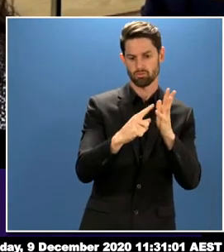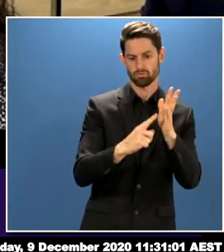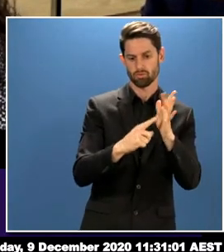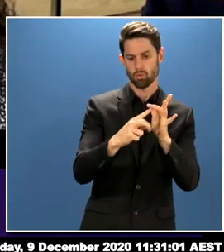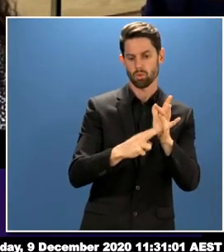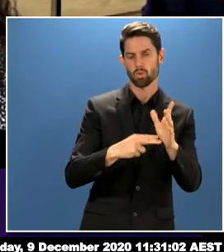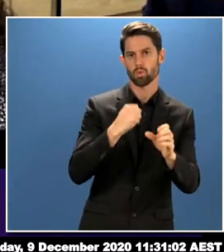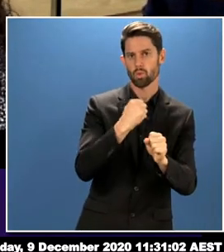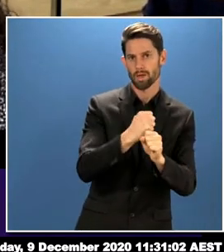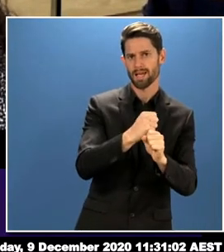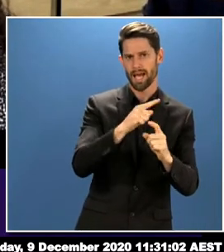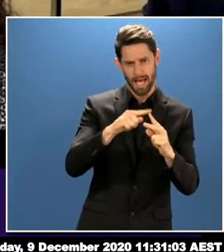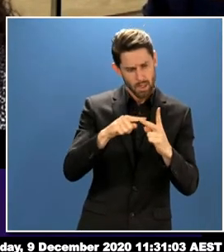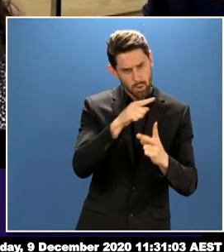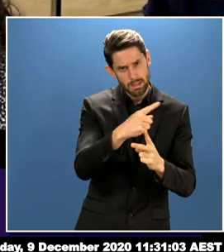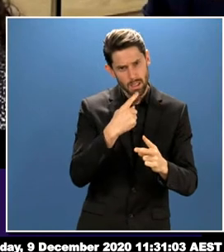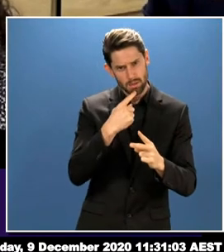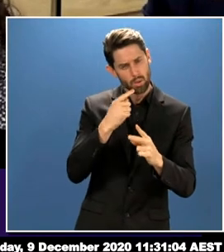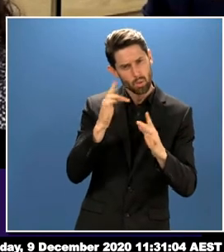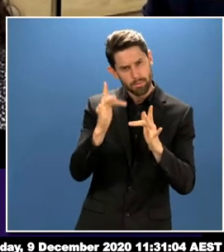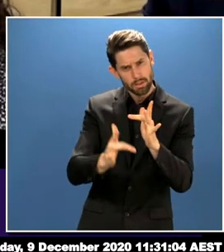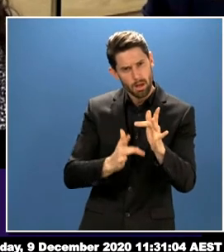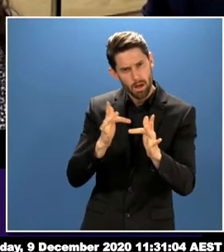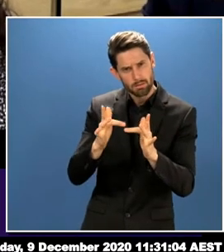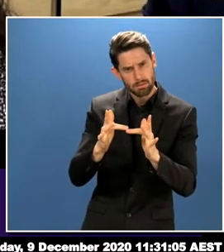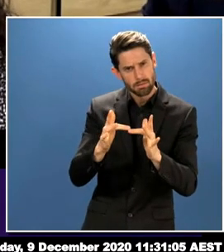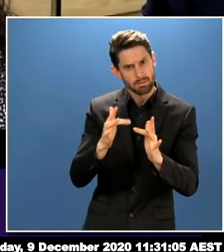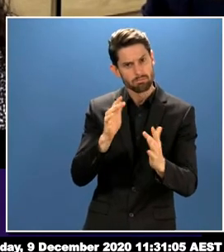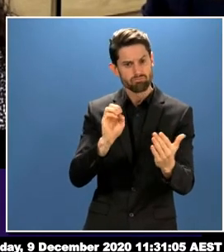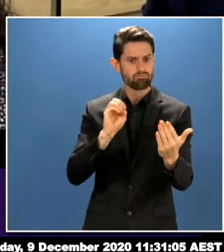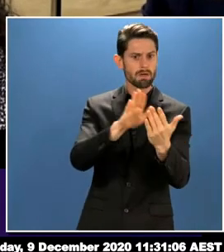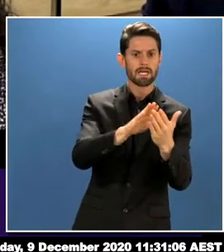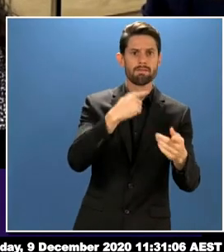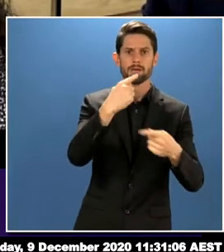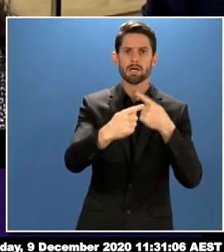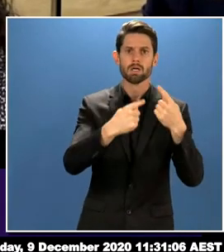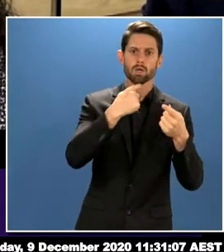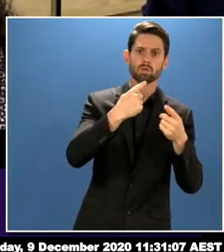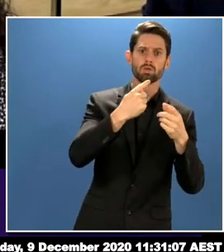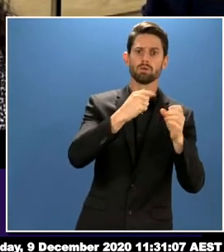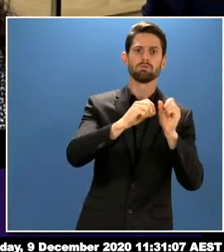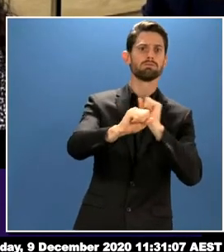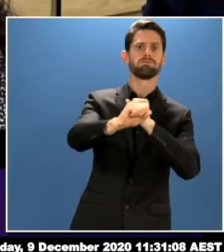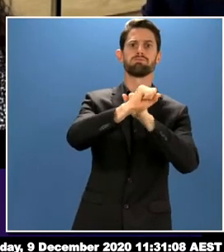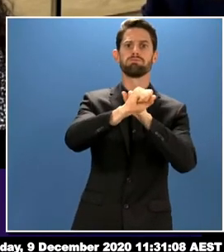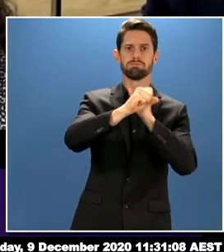work with the website and using the internet as a platform to provide external advice.